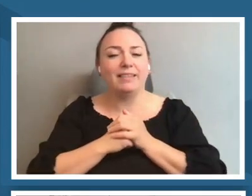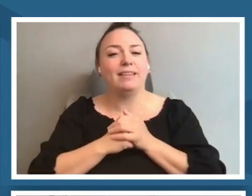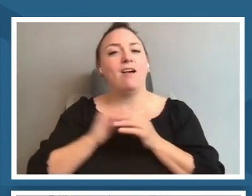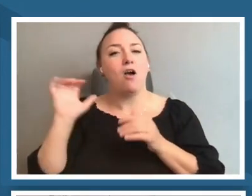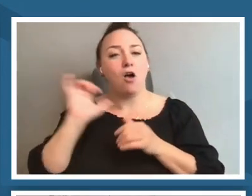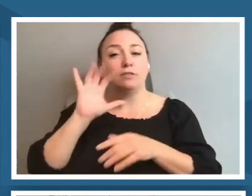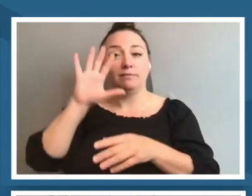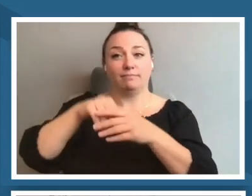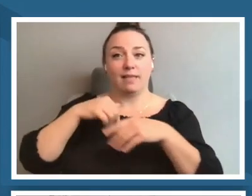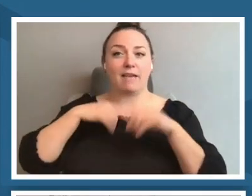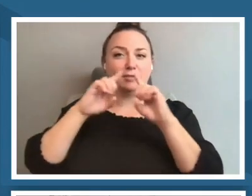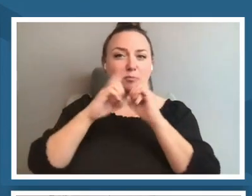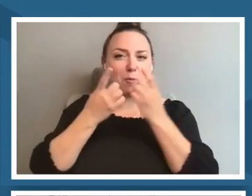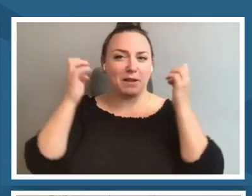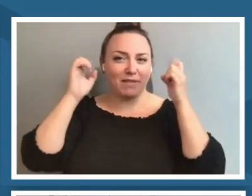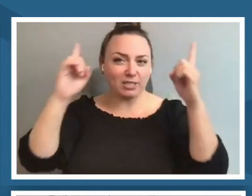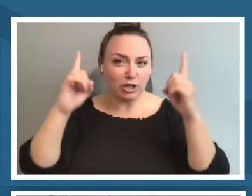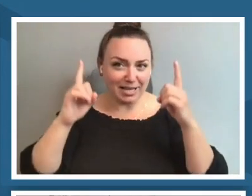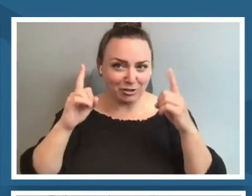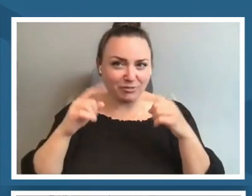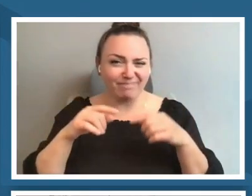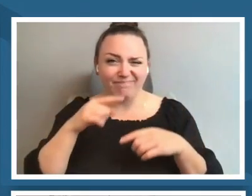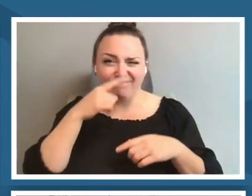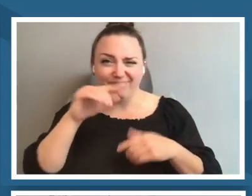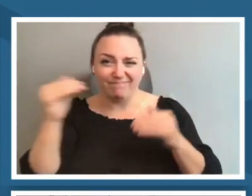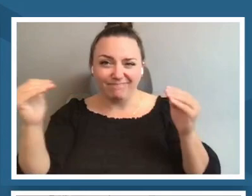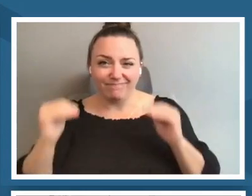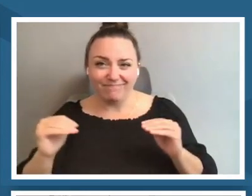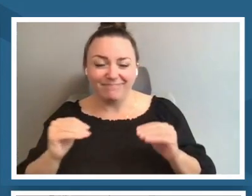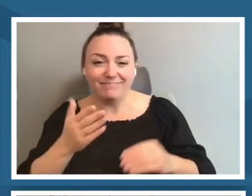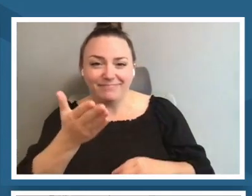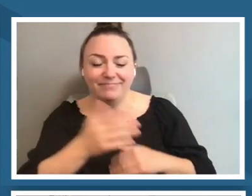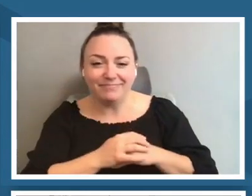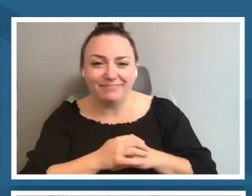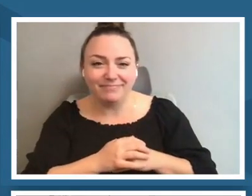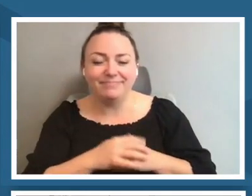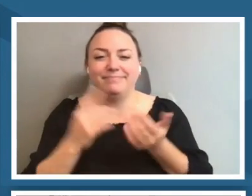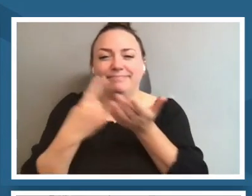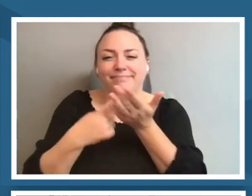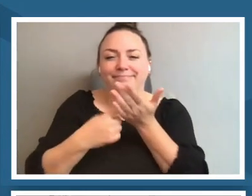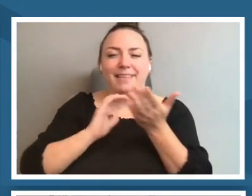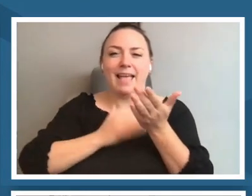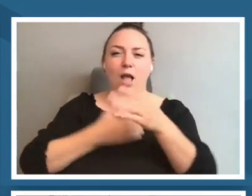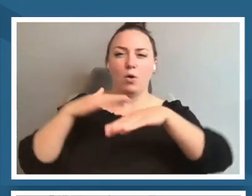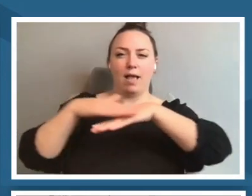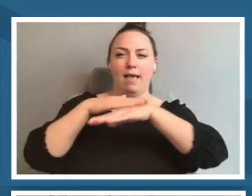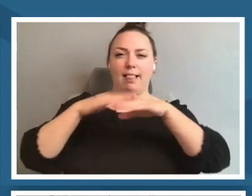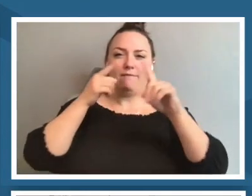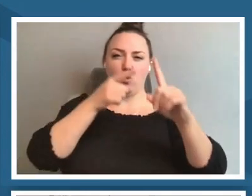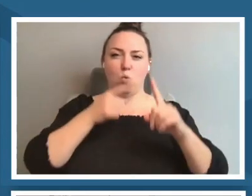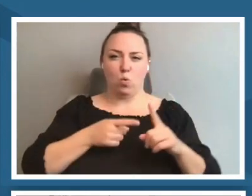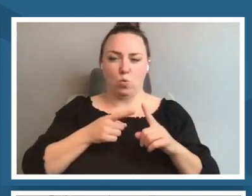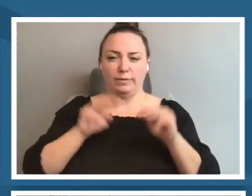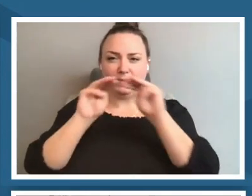can advance we can go over just some of our high level goals that we have at the museum